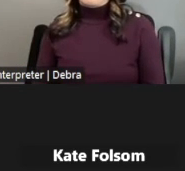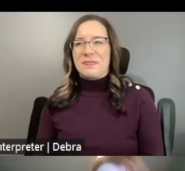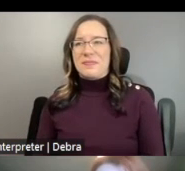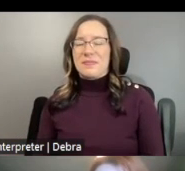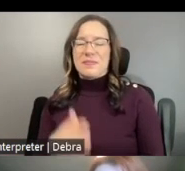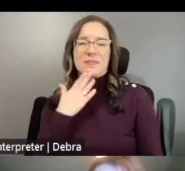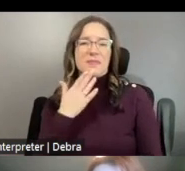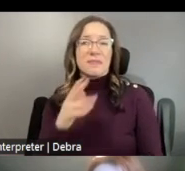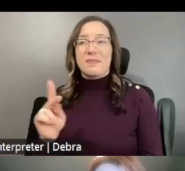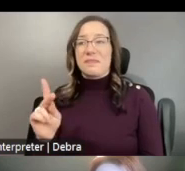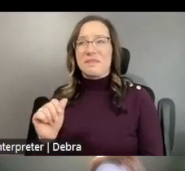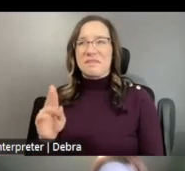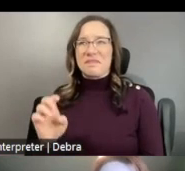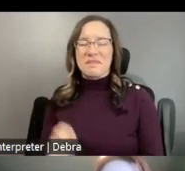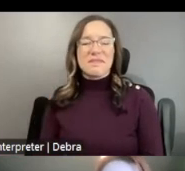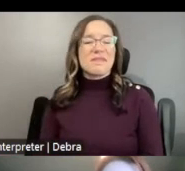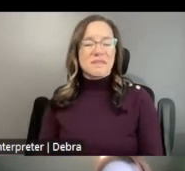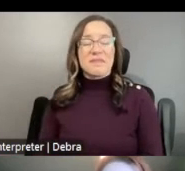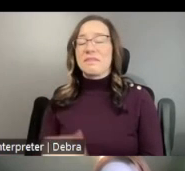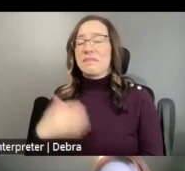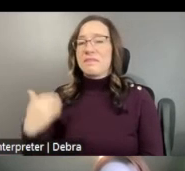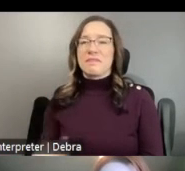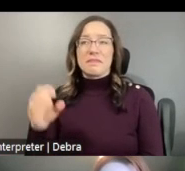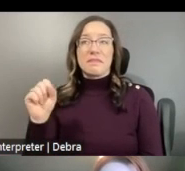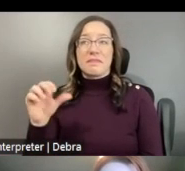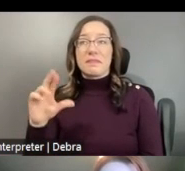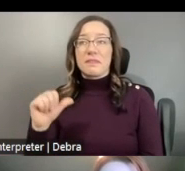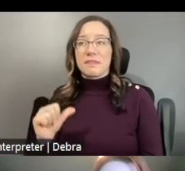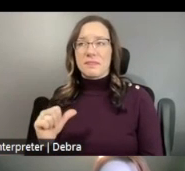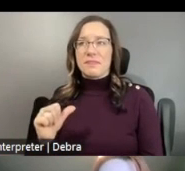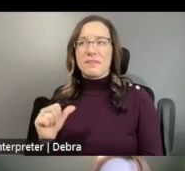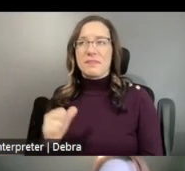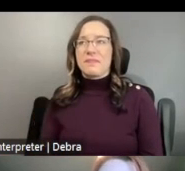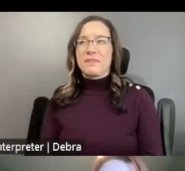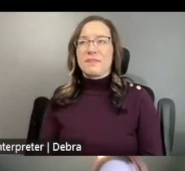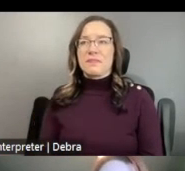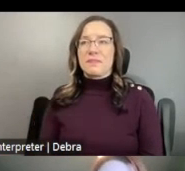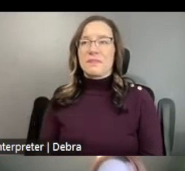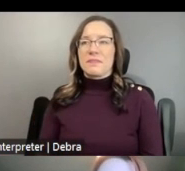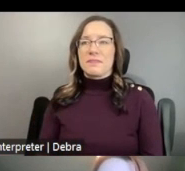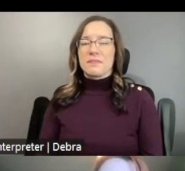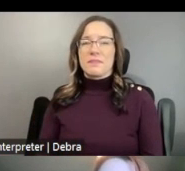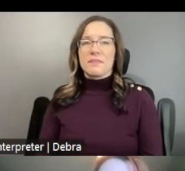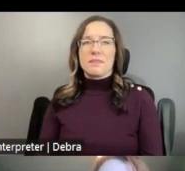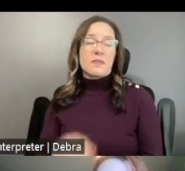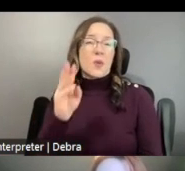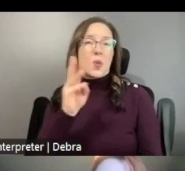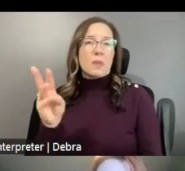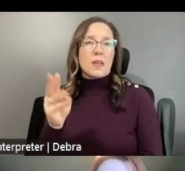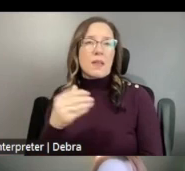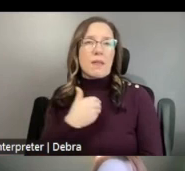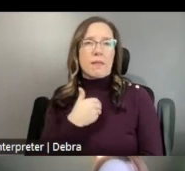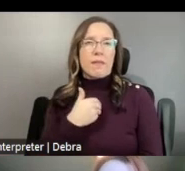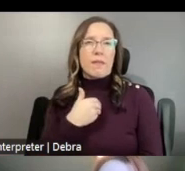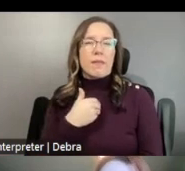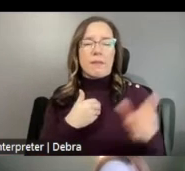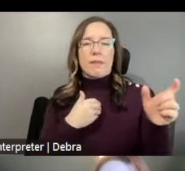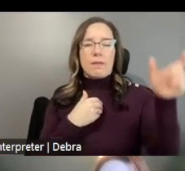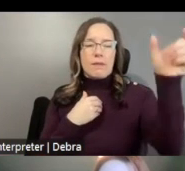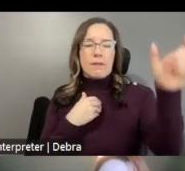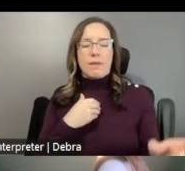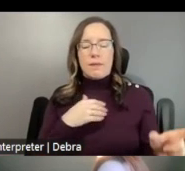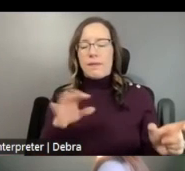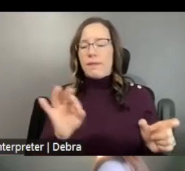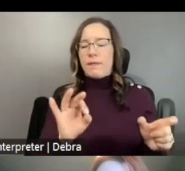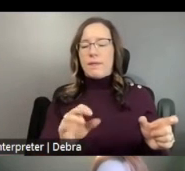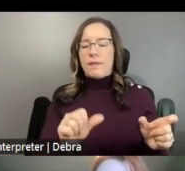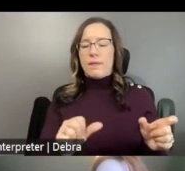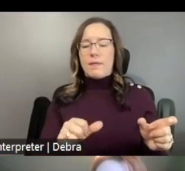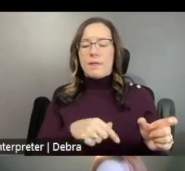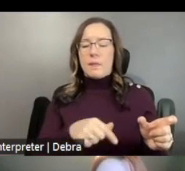KATE. THIS IS SARA SPEAKING AGAIN. ON THE WEBSITE WE HAVE A SECTION OF FAQS AND APPLICANT RESOURCES